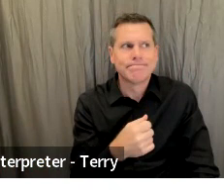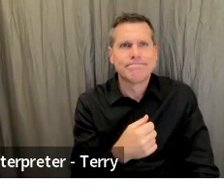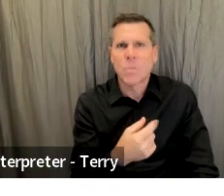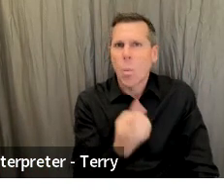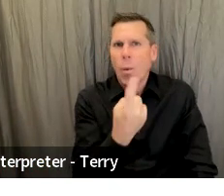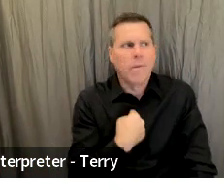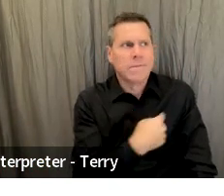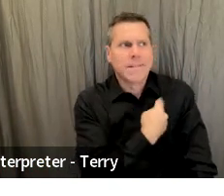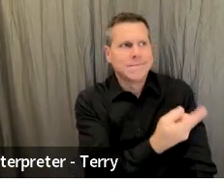And this is from